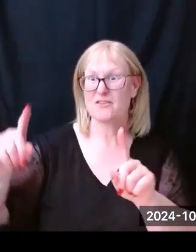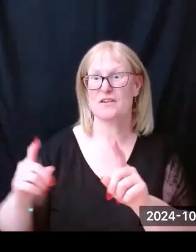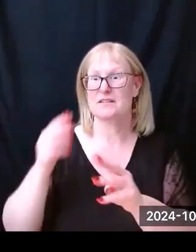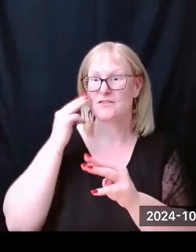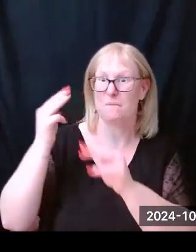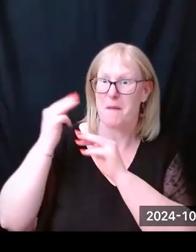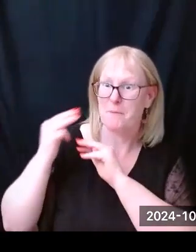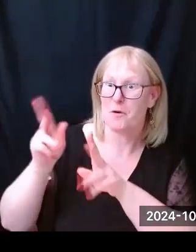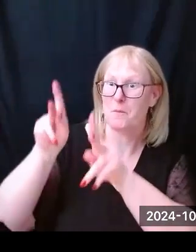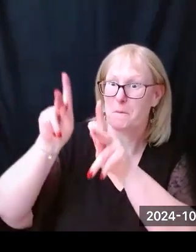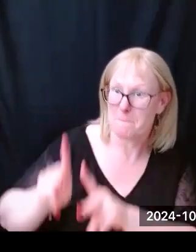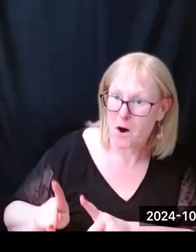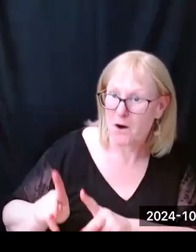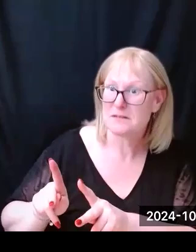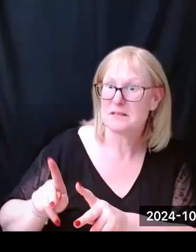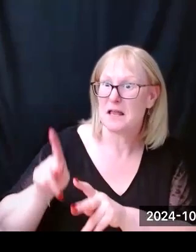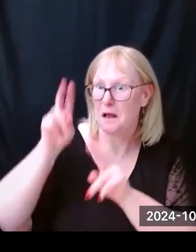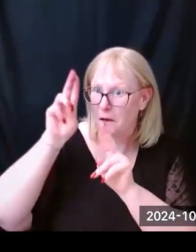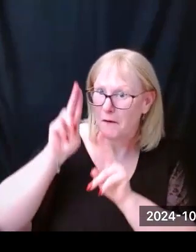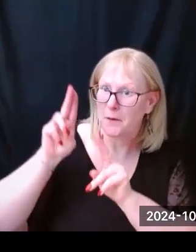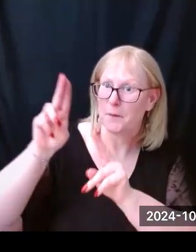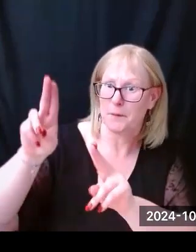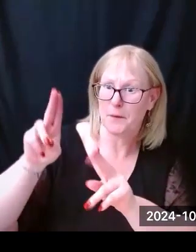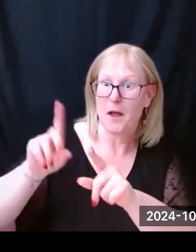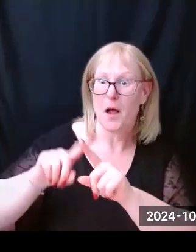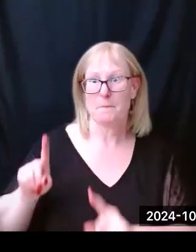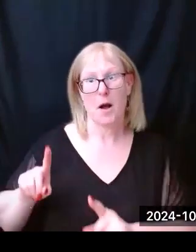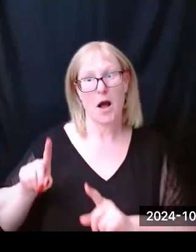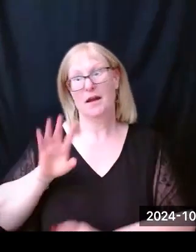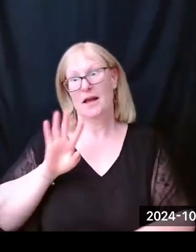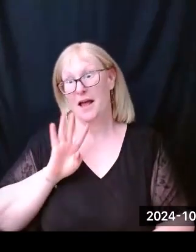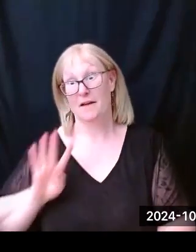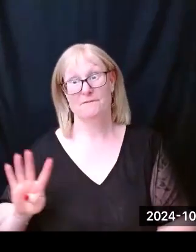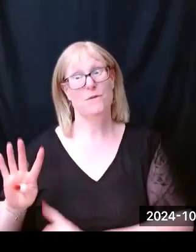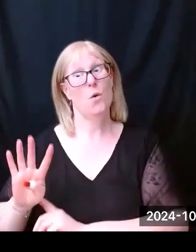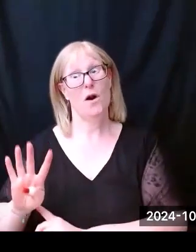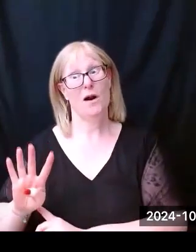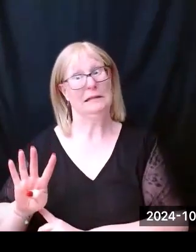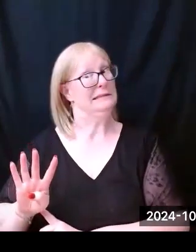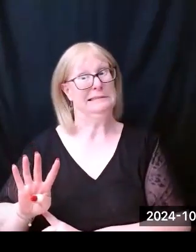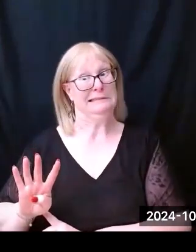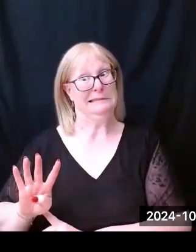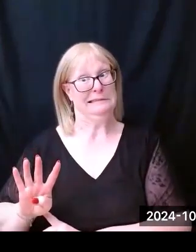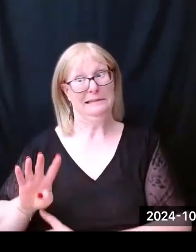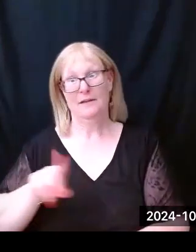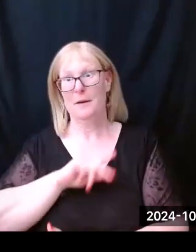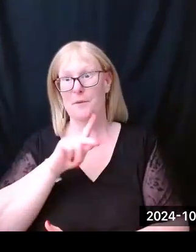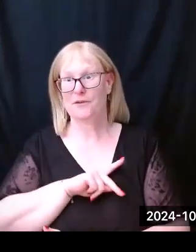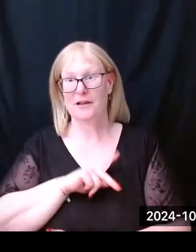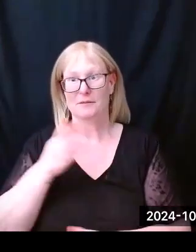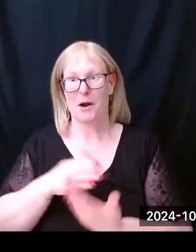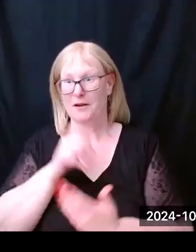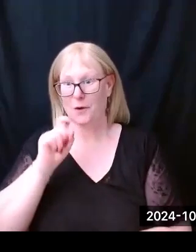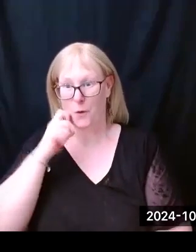But when you're a toddler, man, descent is not cool, right? You're like, honey, we need to go like we need to get in the